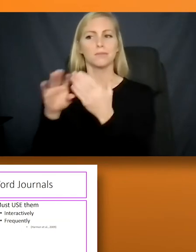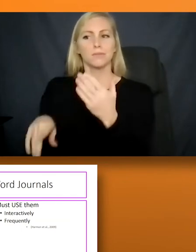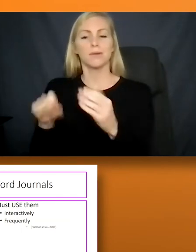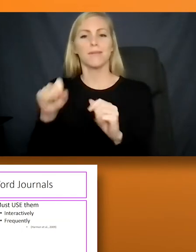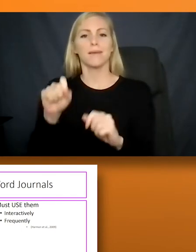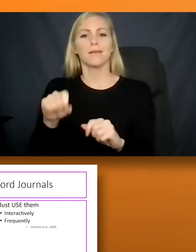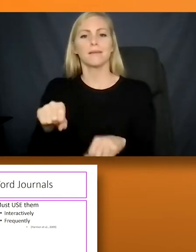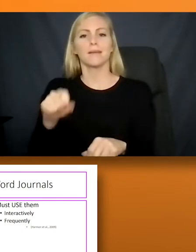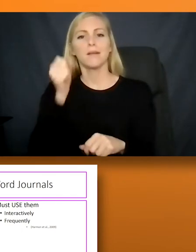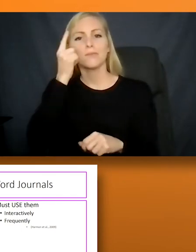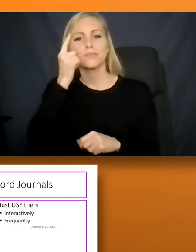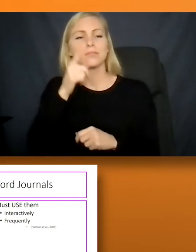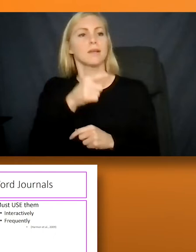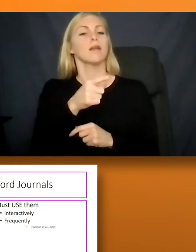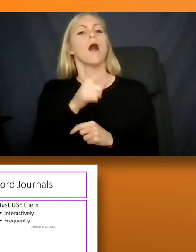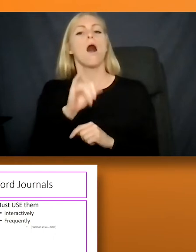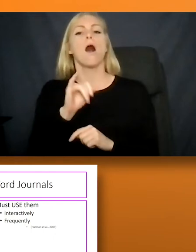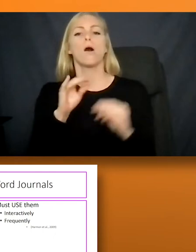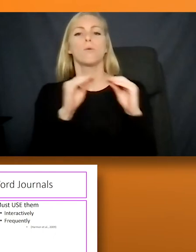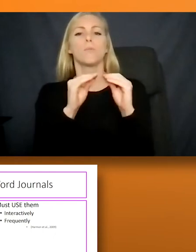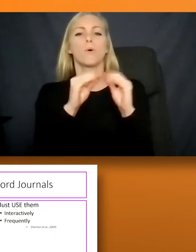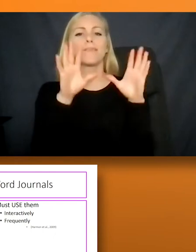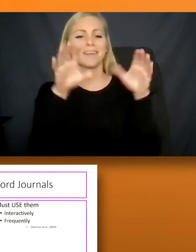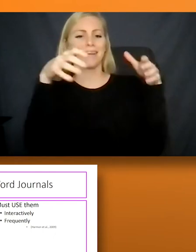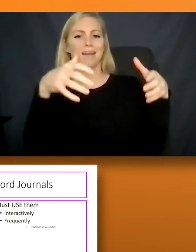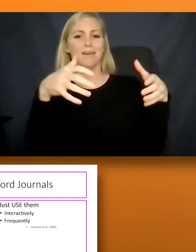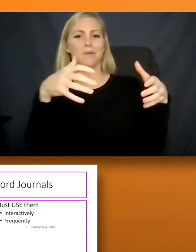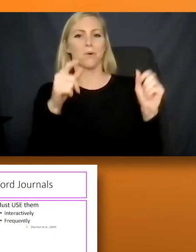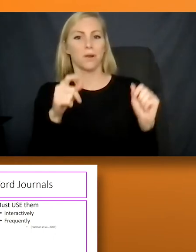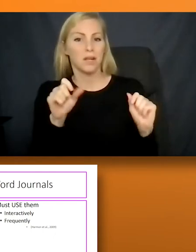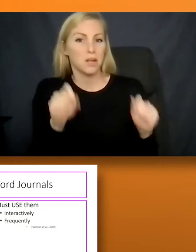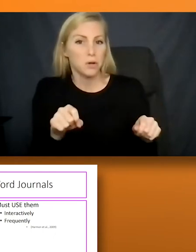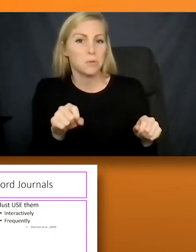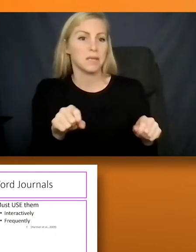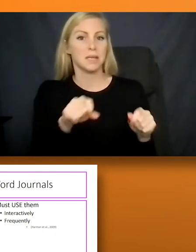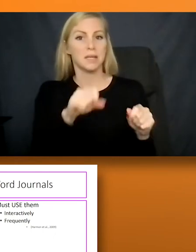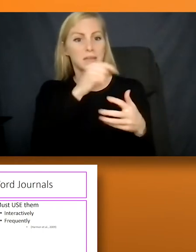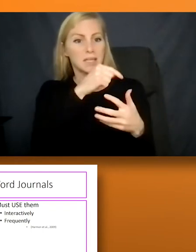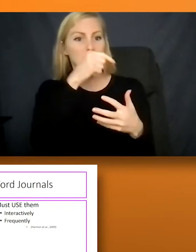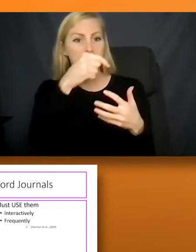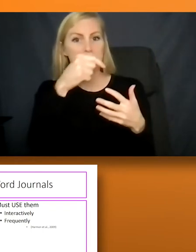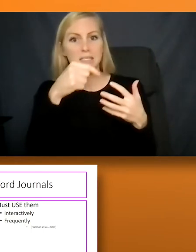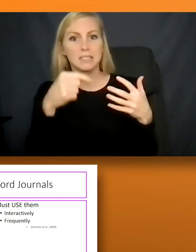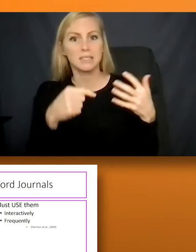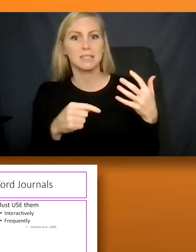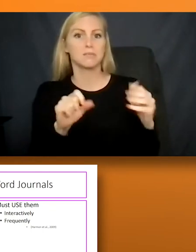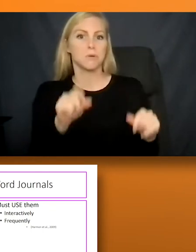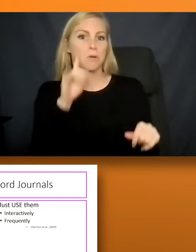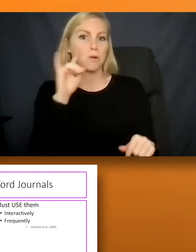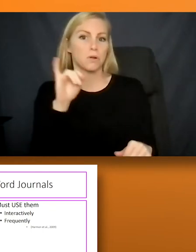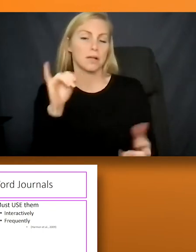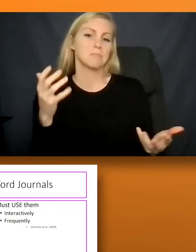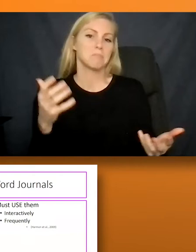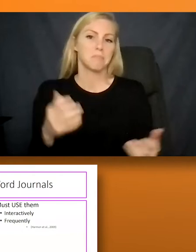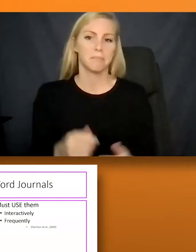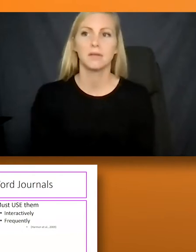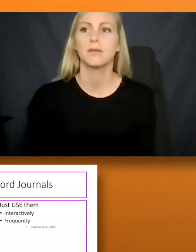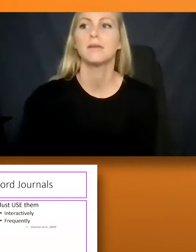and it has these characteristics, right? There's a curriculum out there